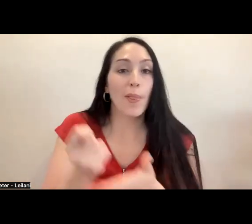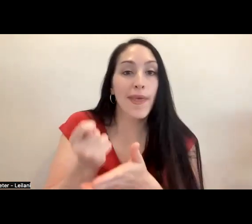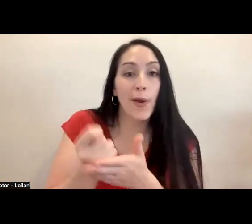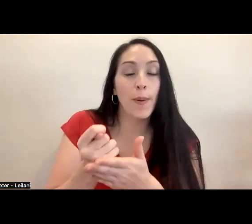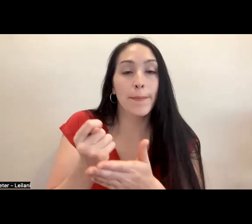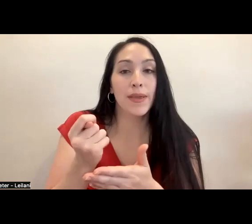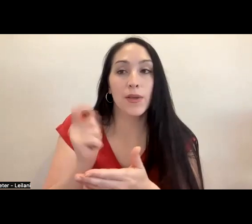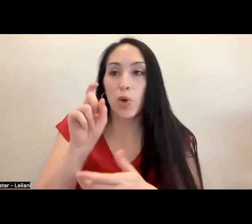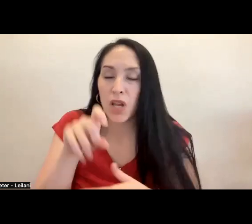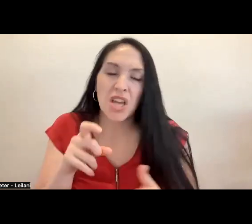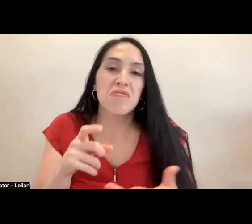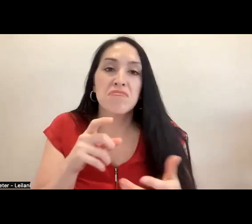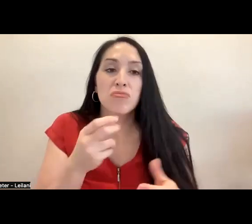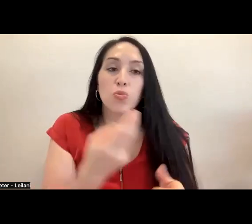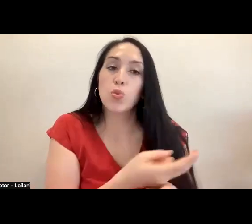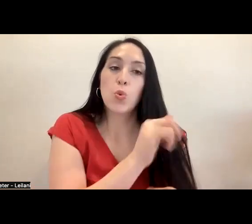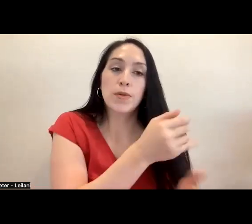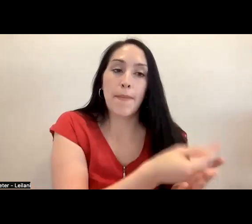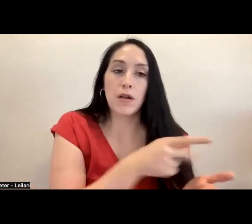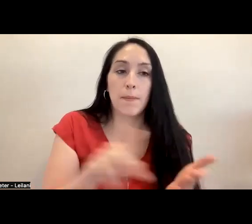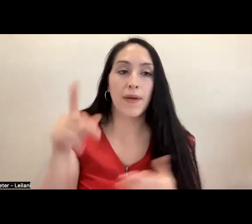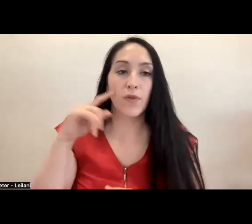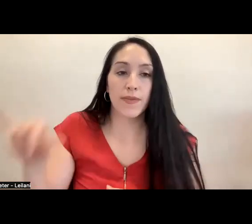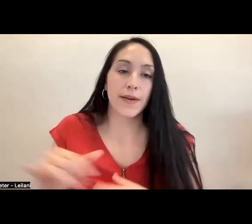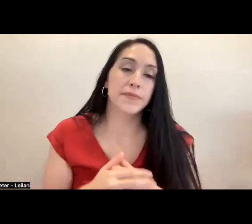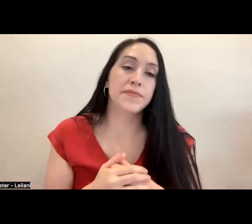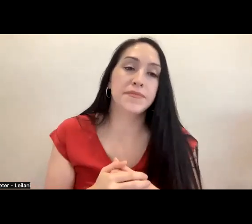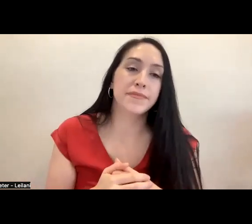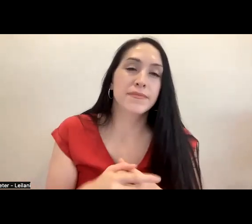12:00:02 So I need more explanation how the investment money.